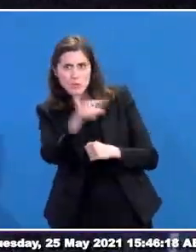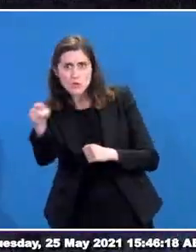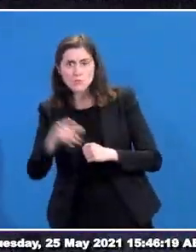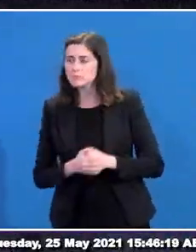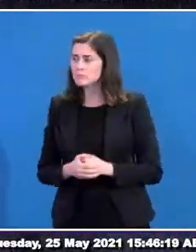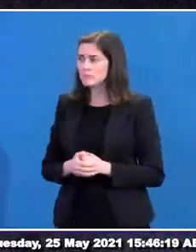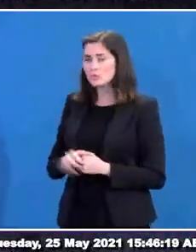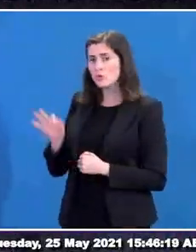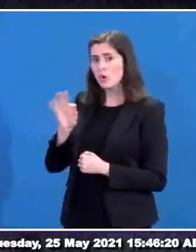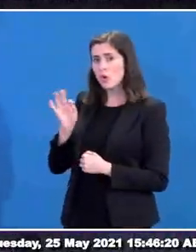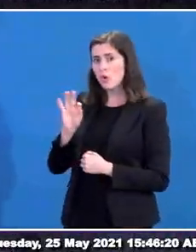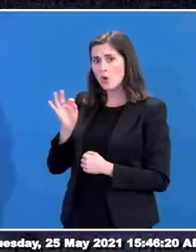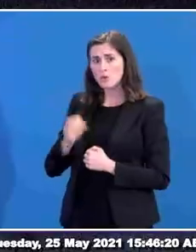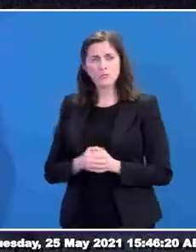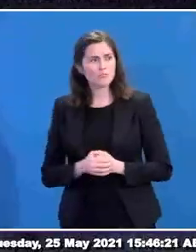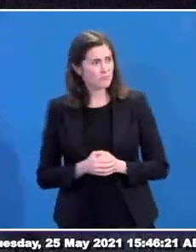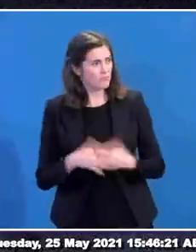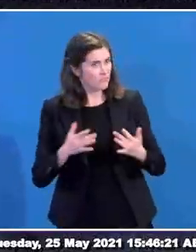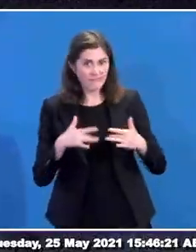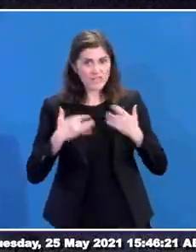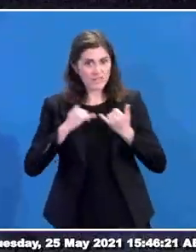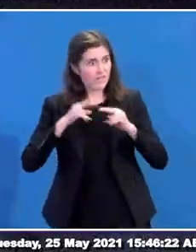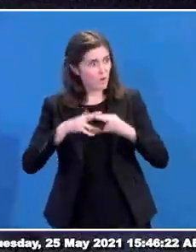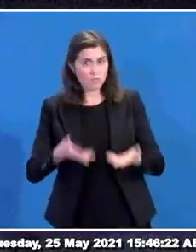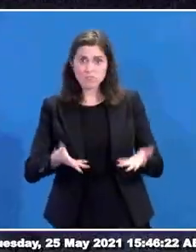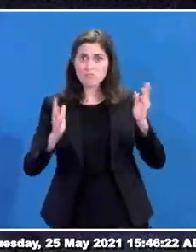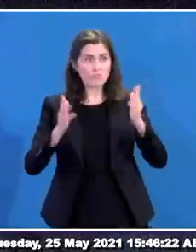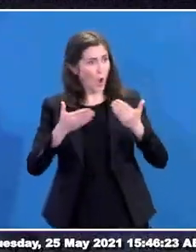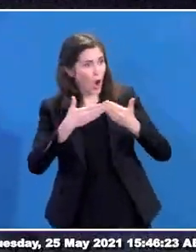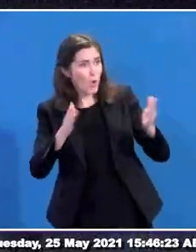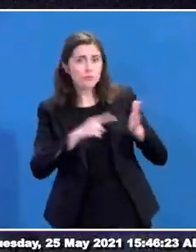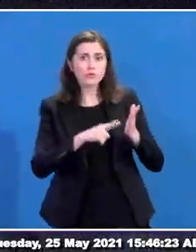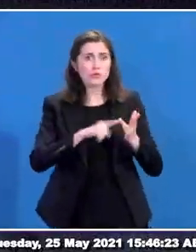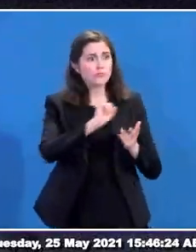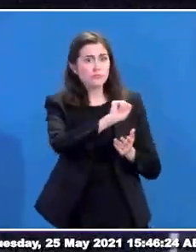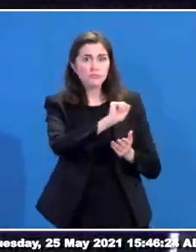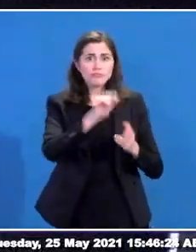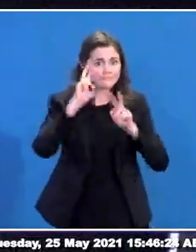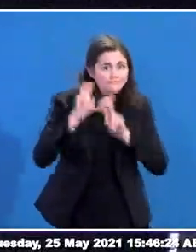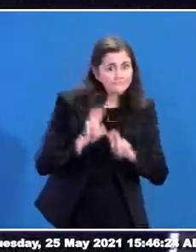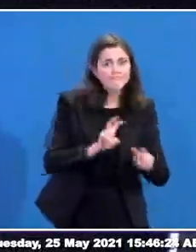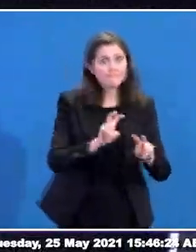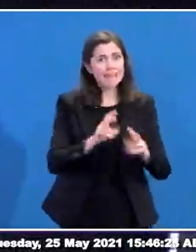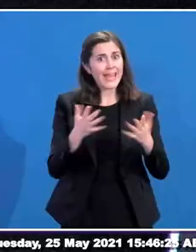Is it fair to say that they were open to your investigations and any recommendations you might make? Yes.